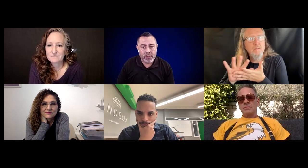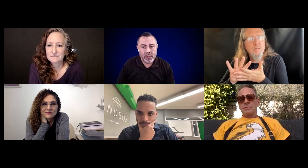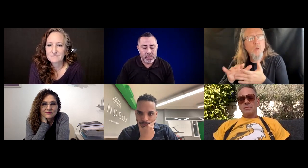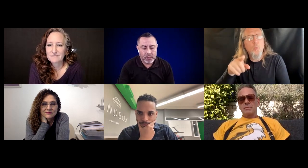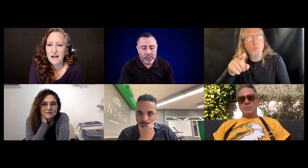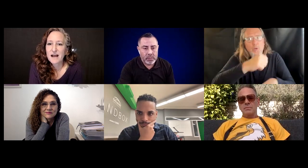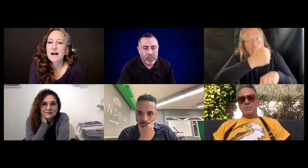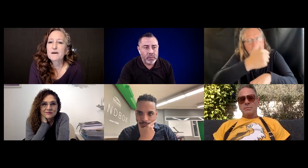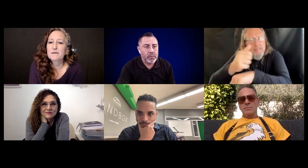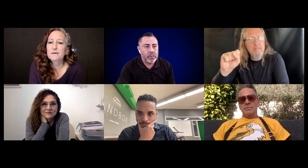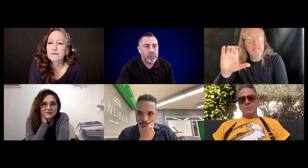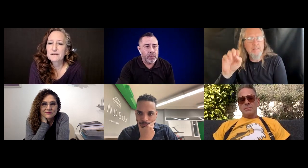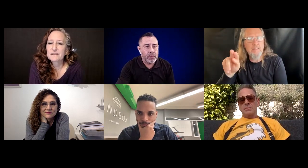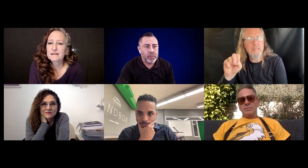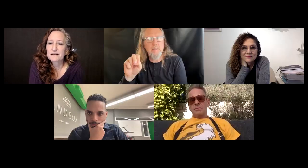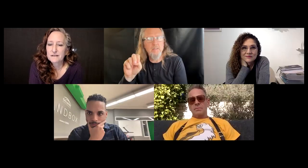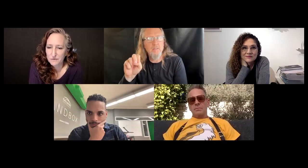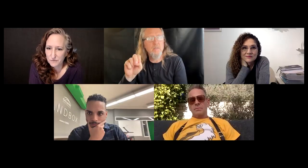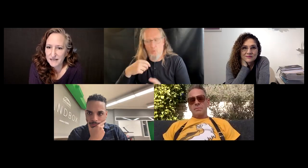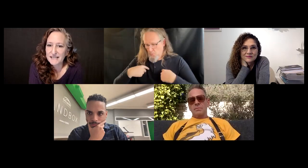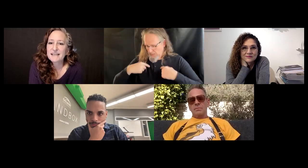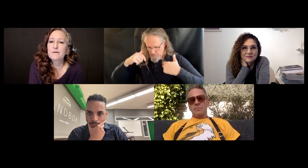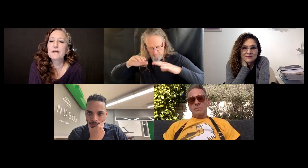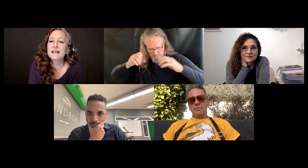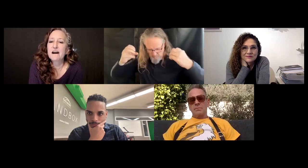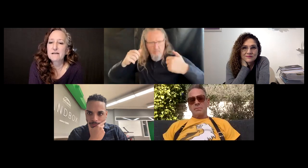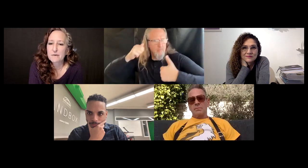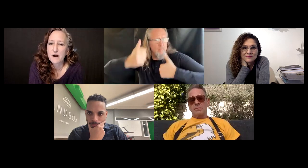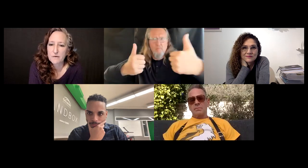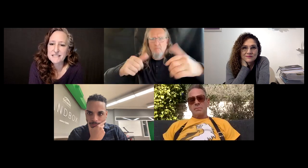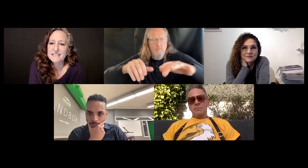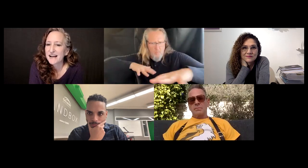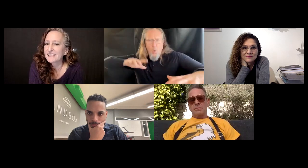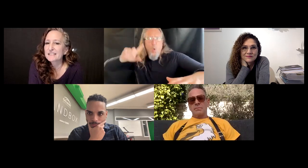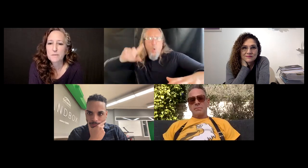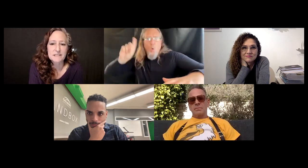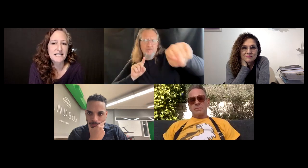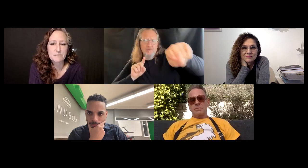We sign, it's almost like a movie.